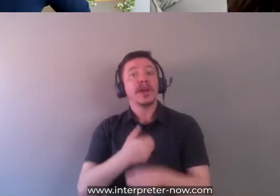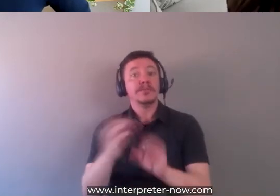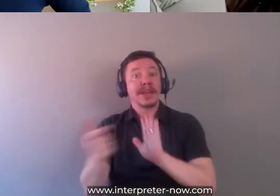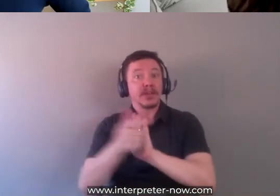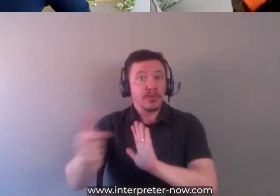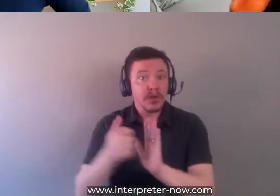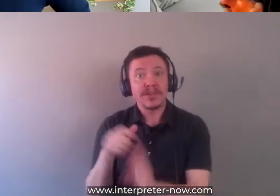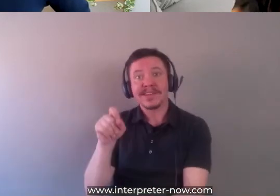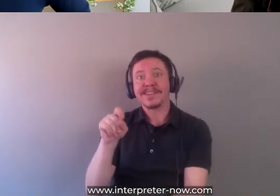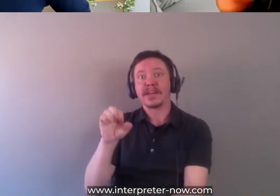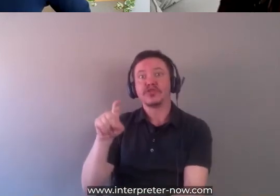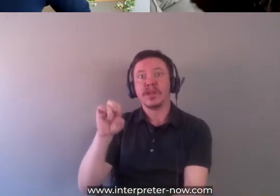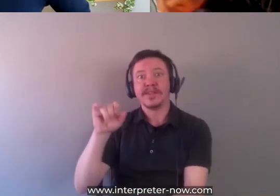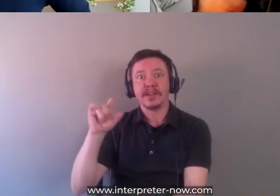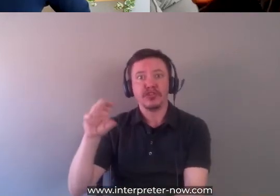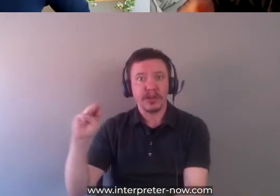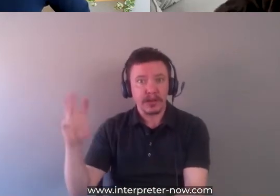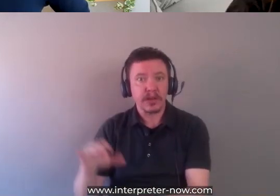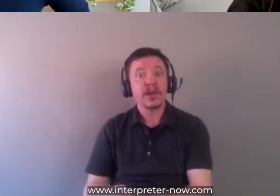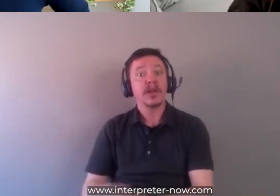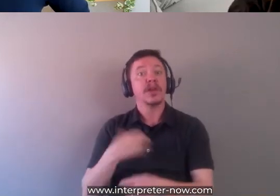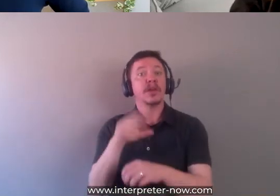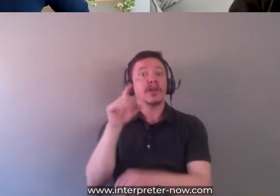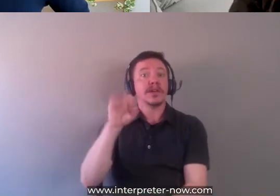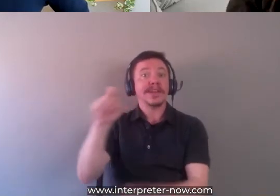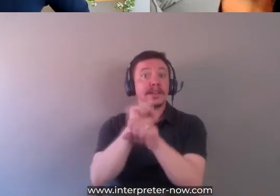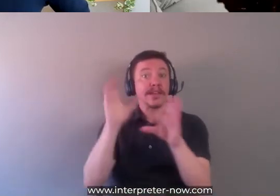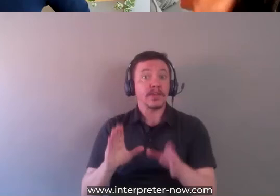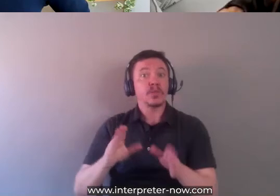when I say sex workers, I mean people who are doing sex work because they're choosing